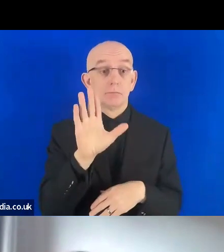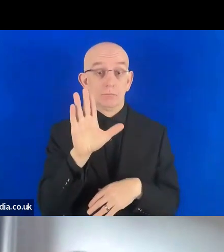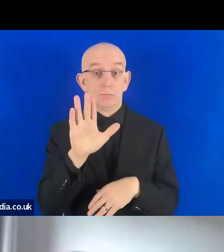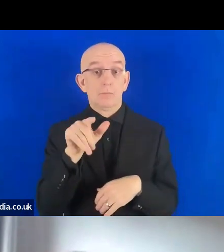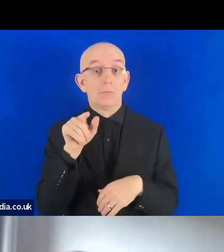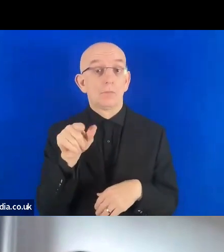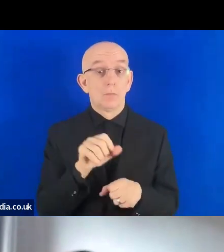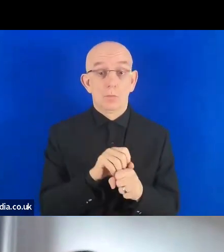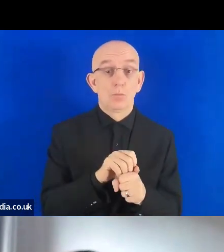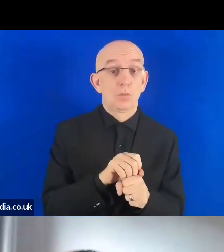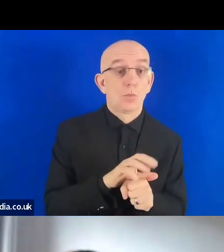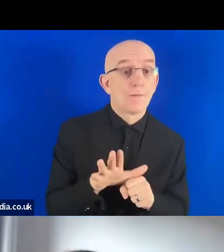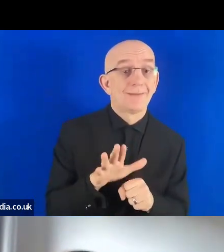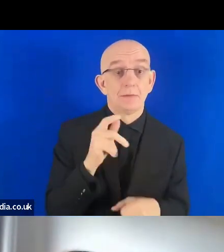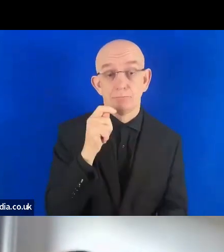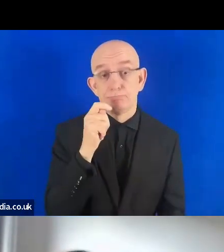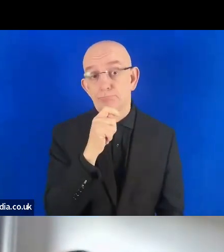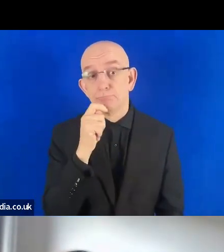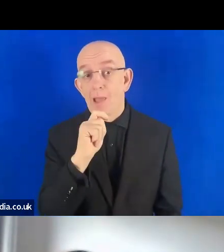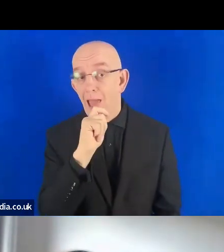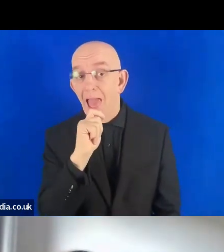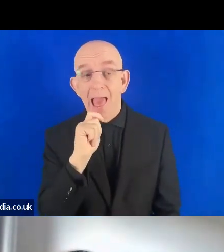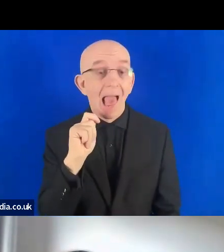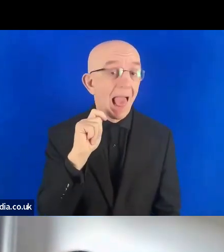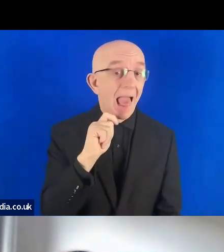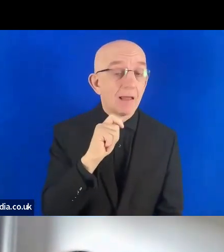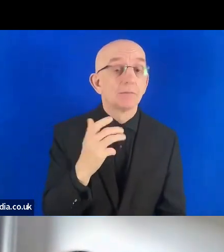before you leave your country, you will have to test on arrival,